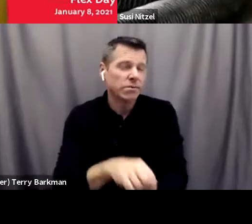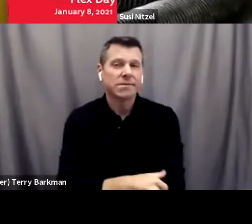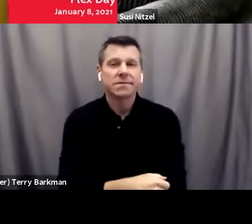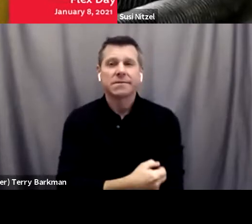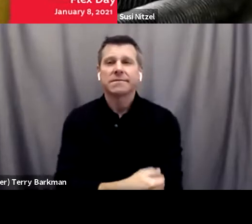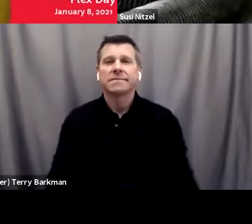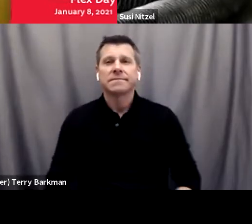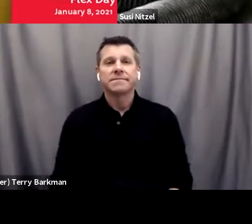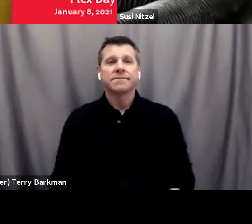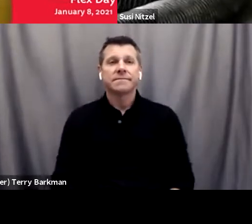And as a question.